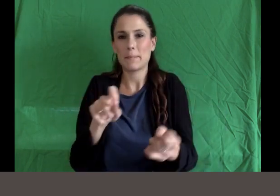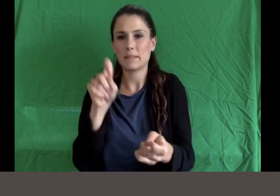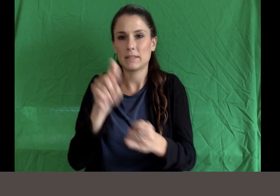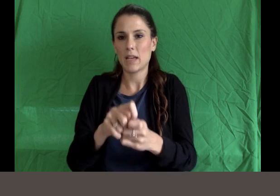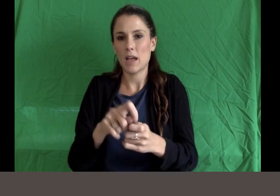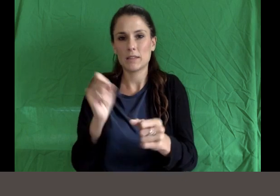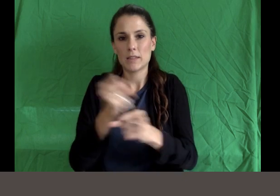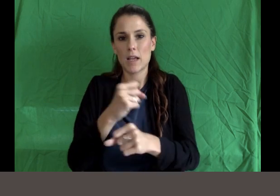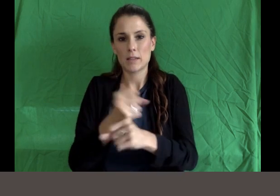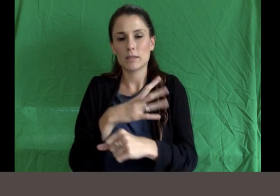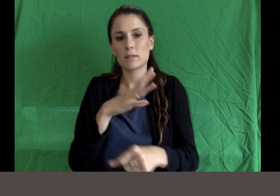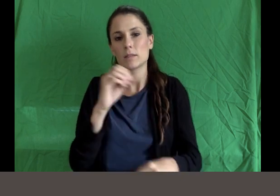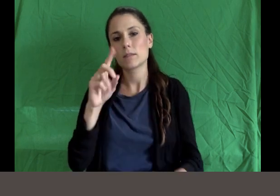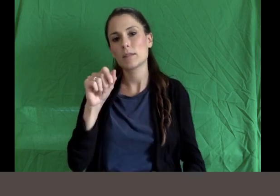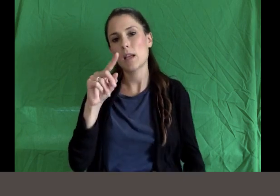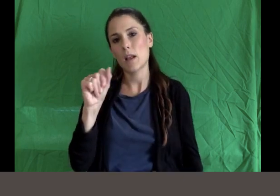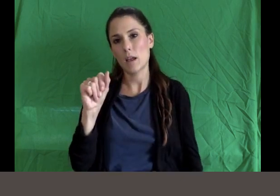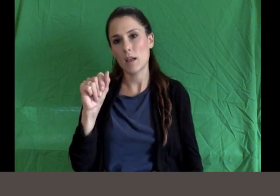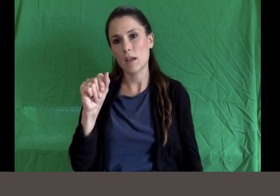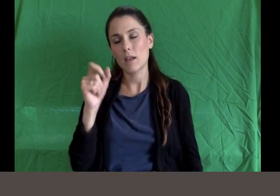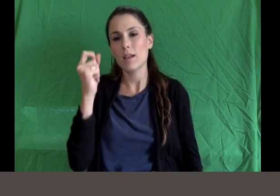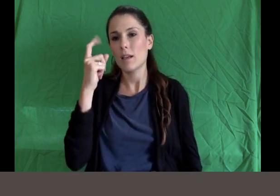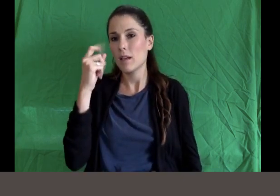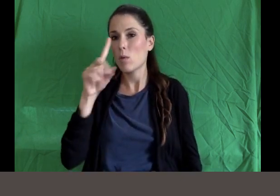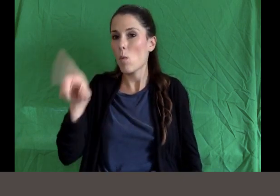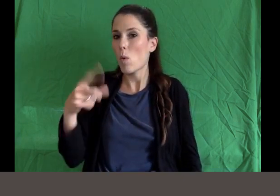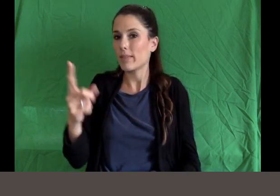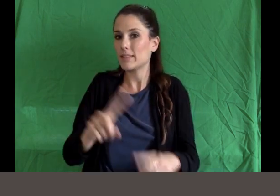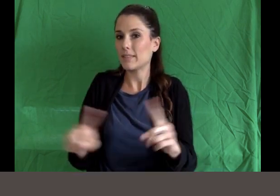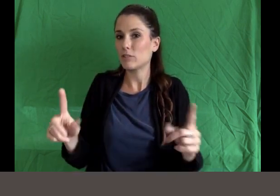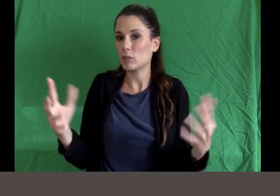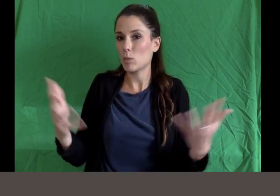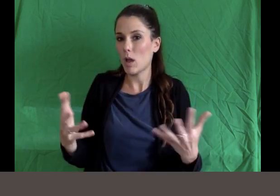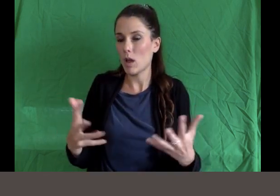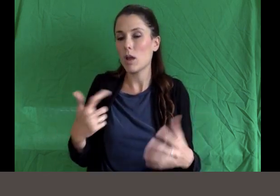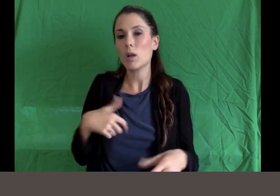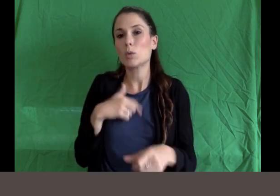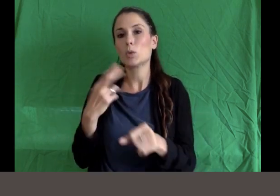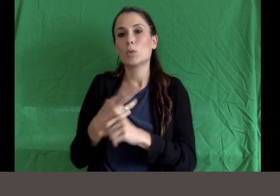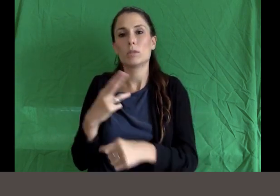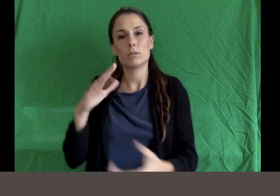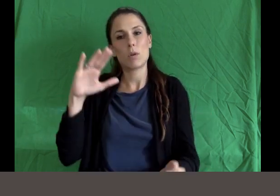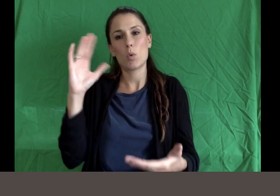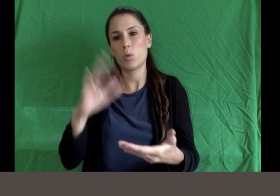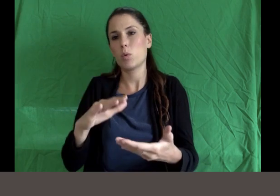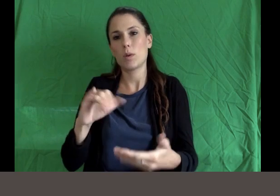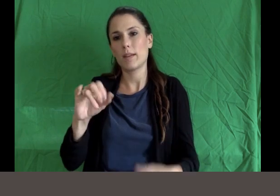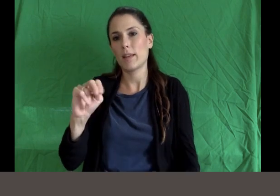represent these data and in Tufte's spirit of having or weighing a lot of importance on data